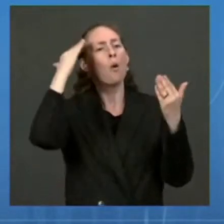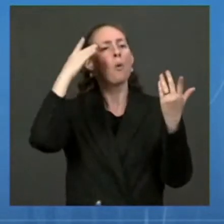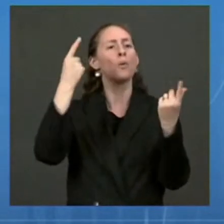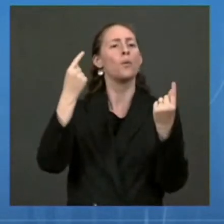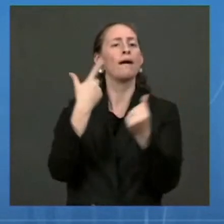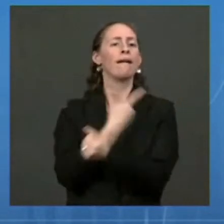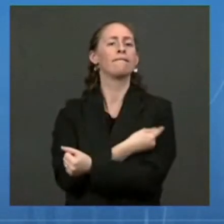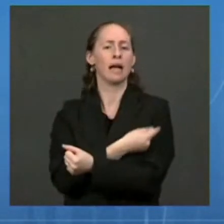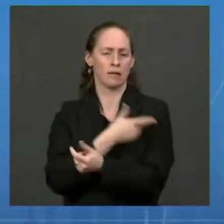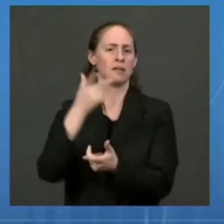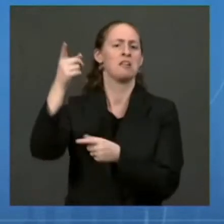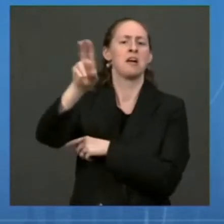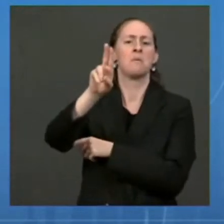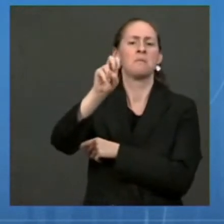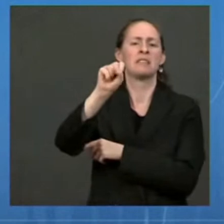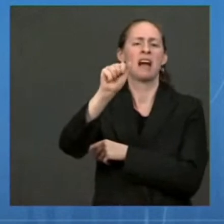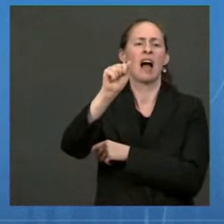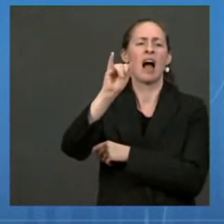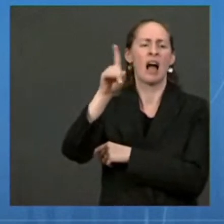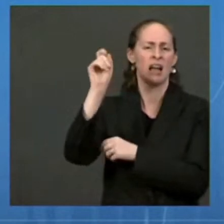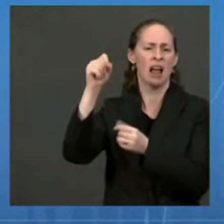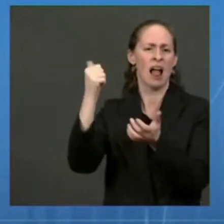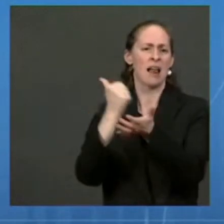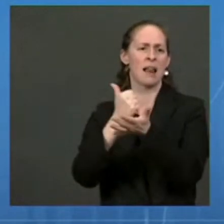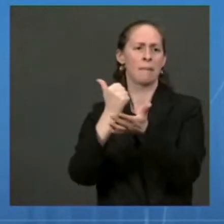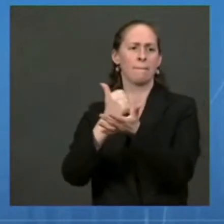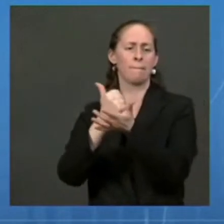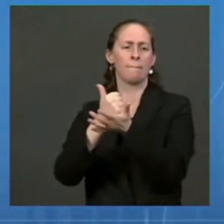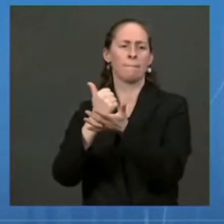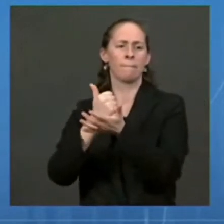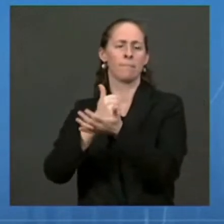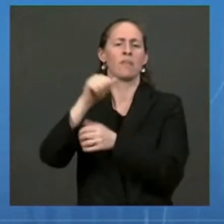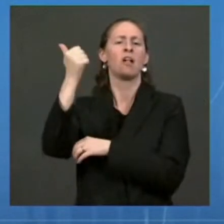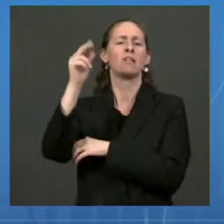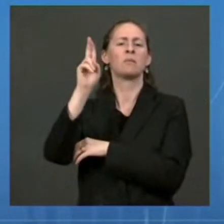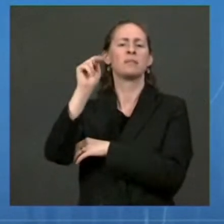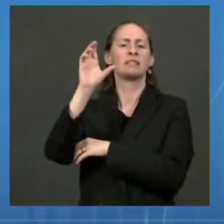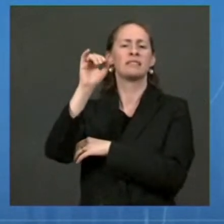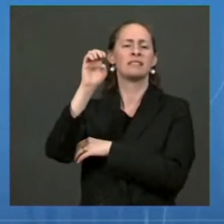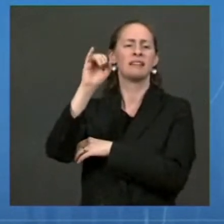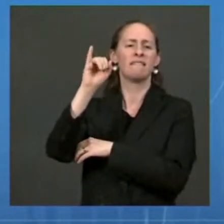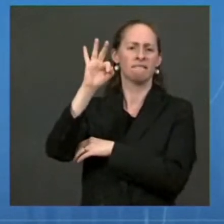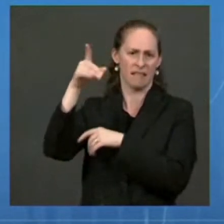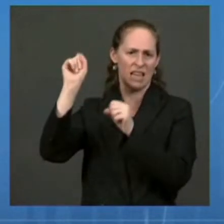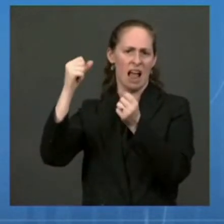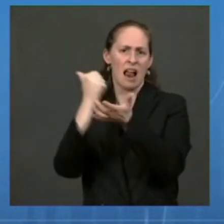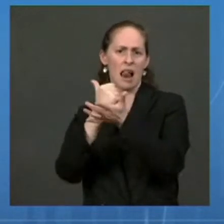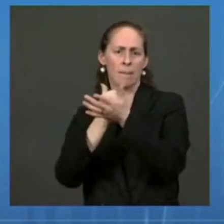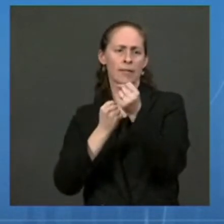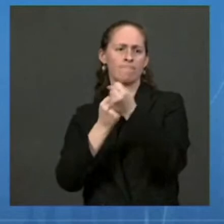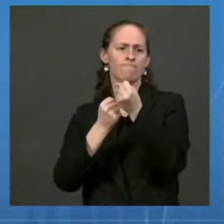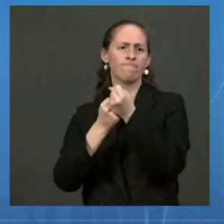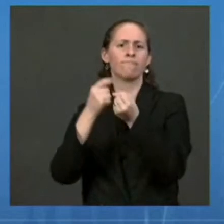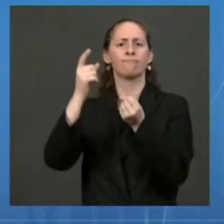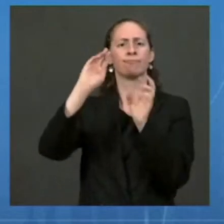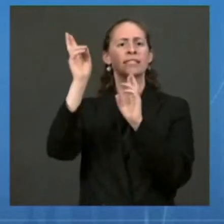THE COUNTRIES THAT NEEDED TO